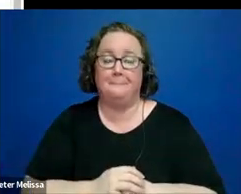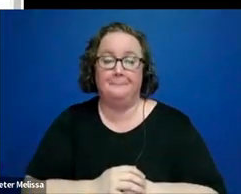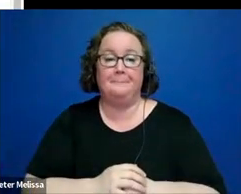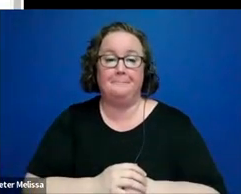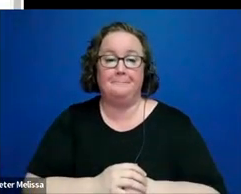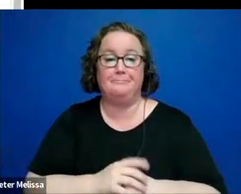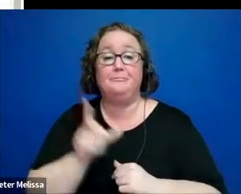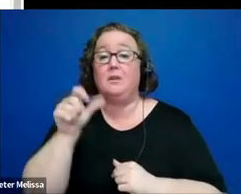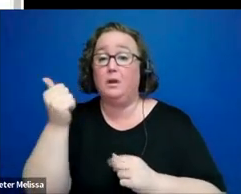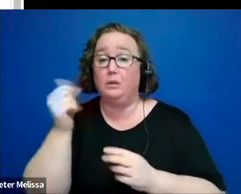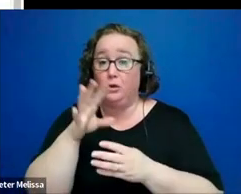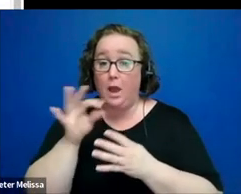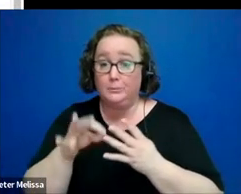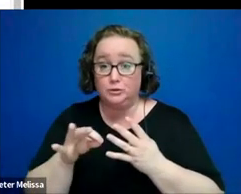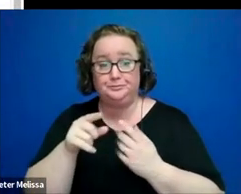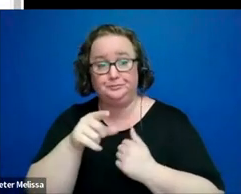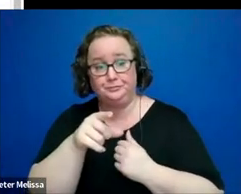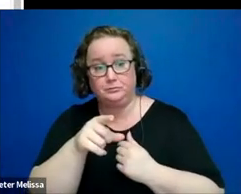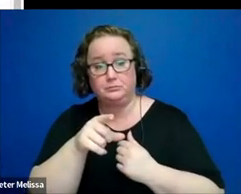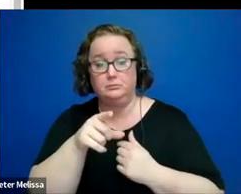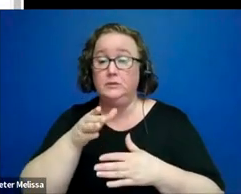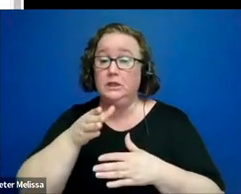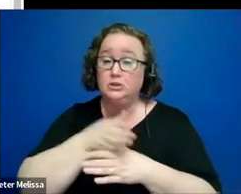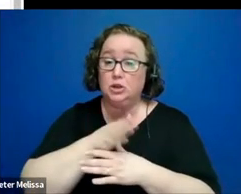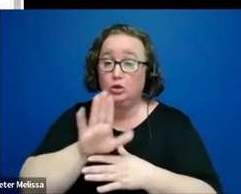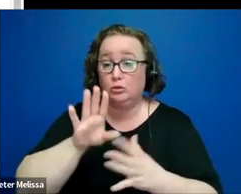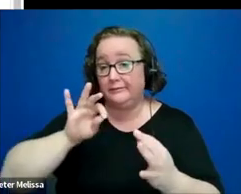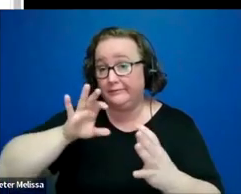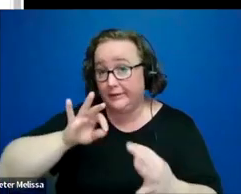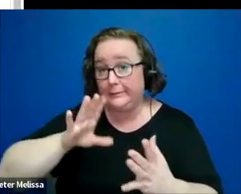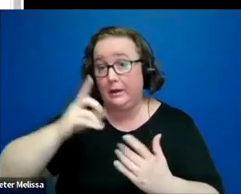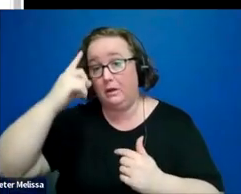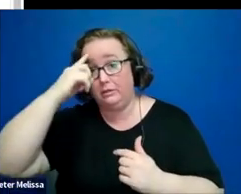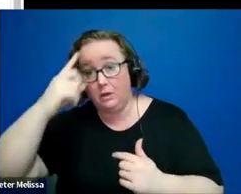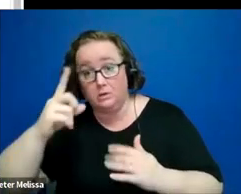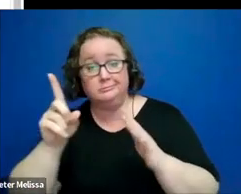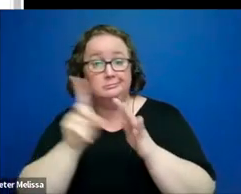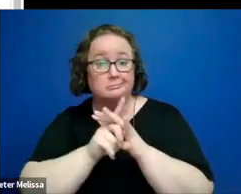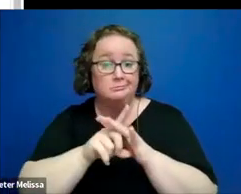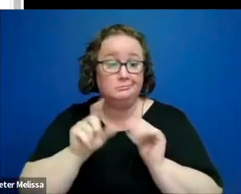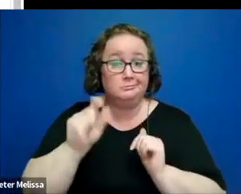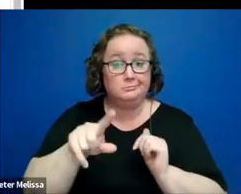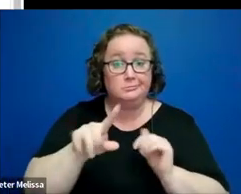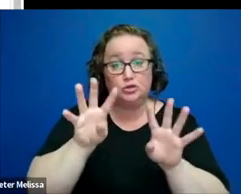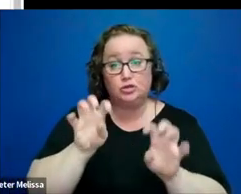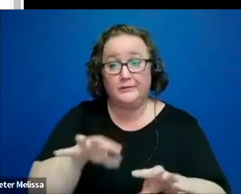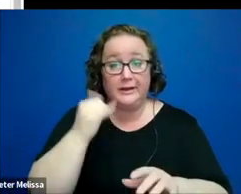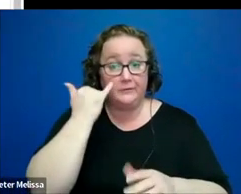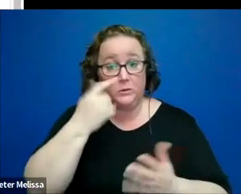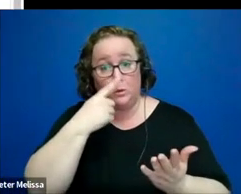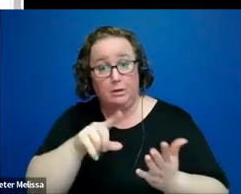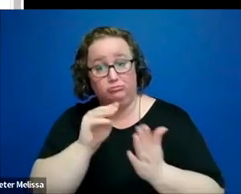towards the bottom to share feedback or thoughts in a survey, if you would like to do that.